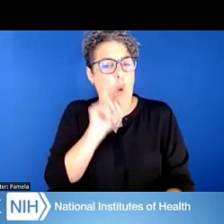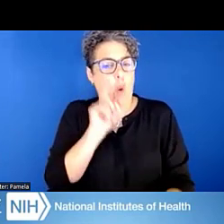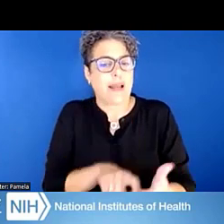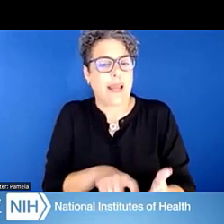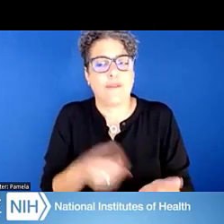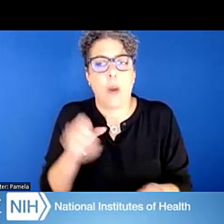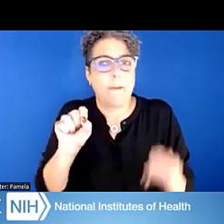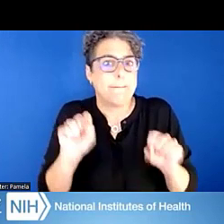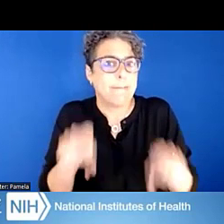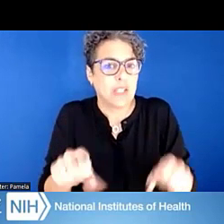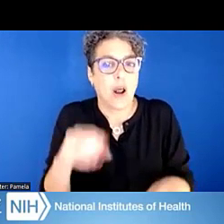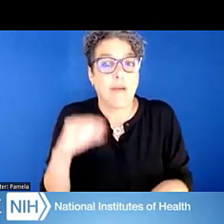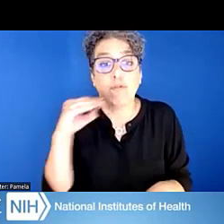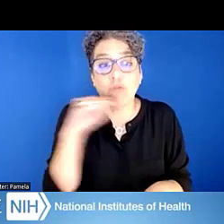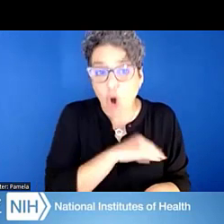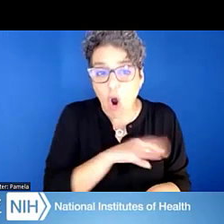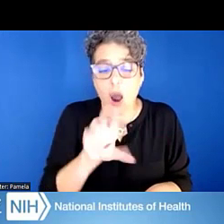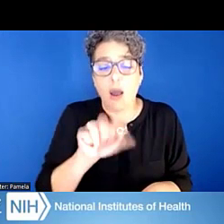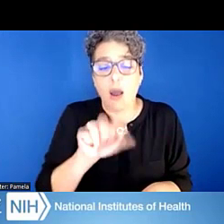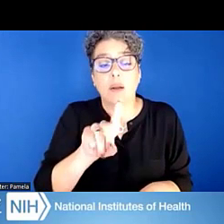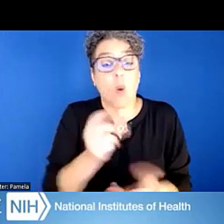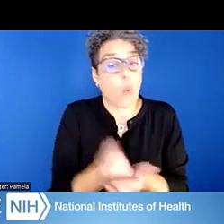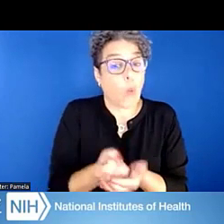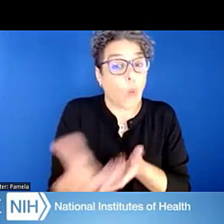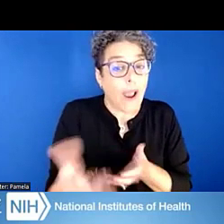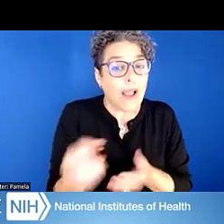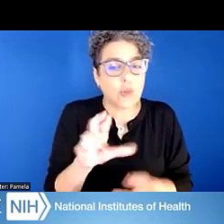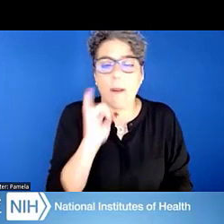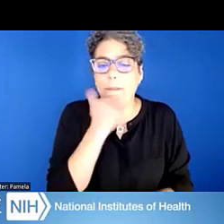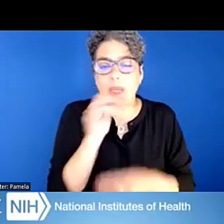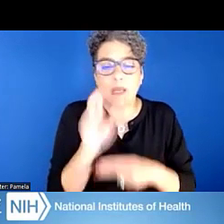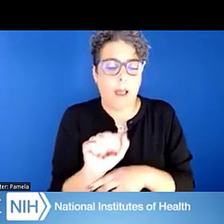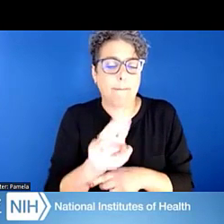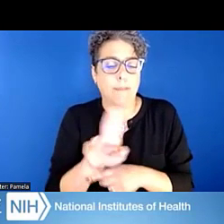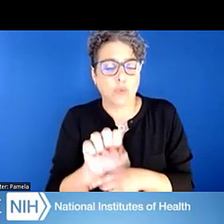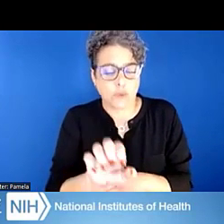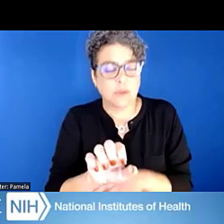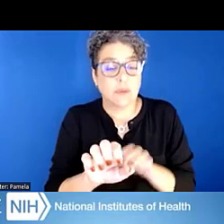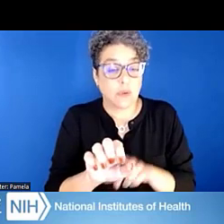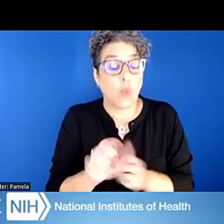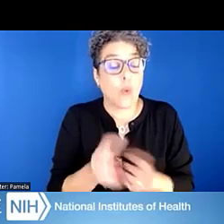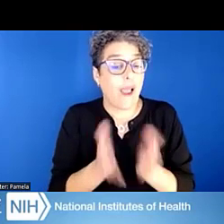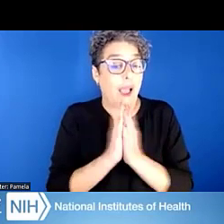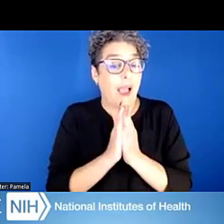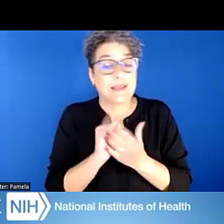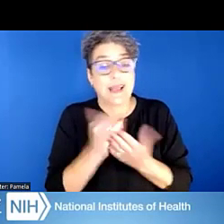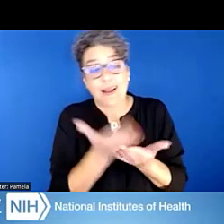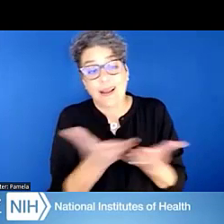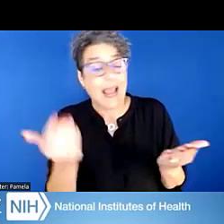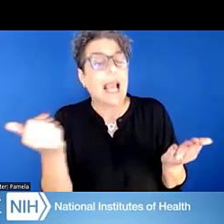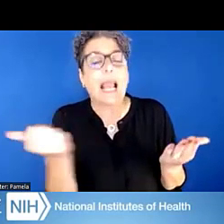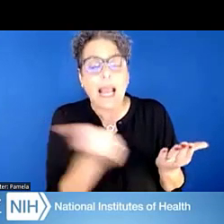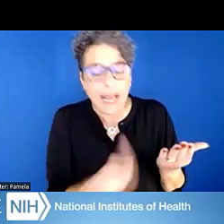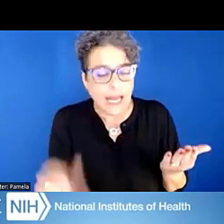waste and abuse of NIH grants, so we ask that institutions and anyone really report false statements